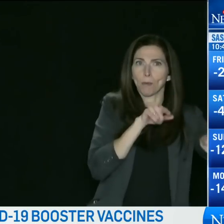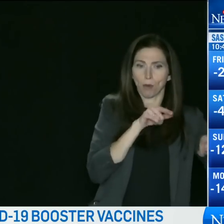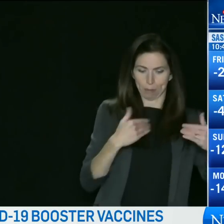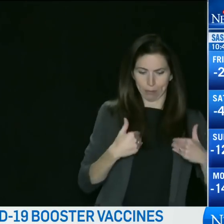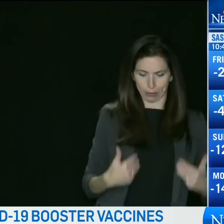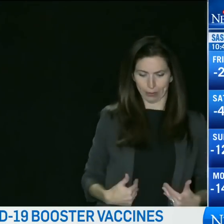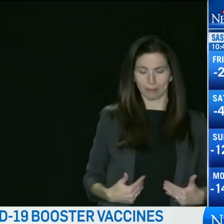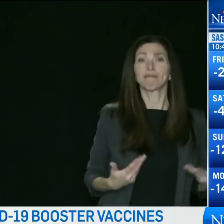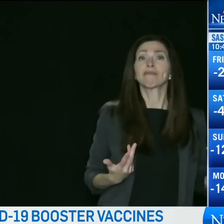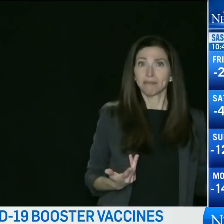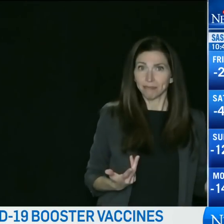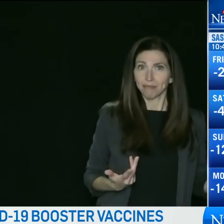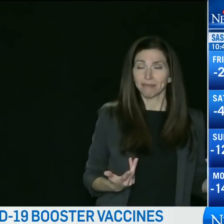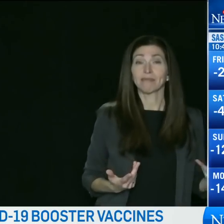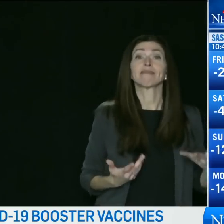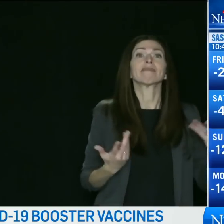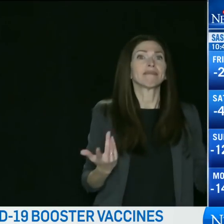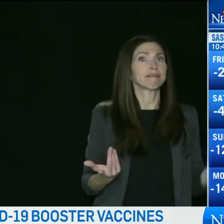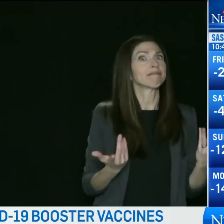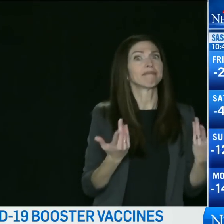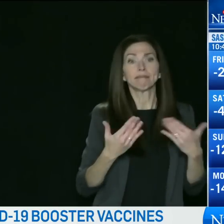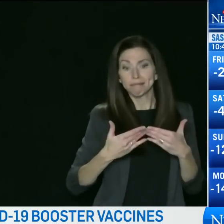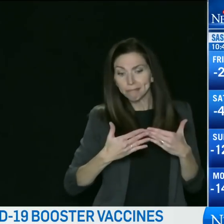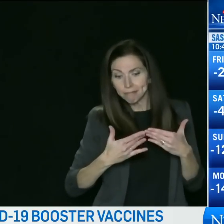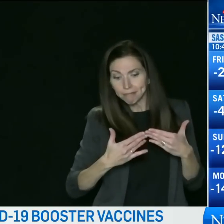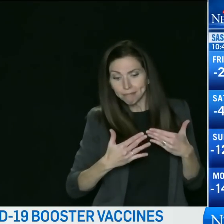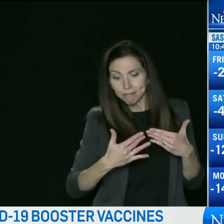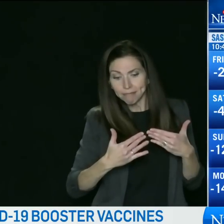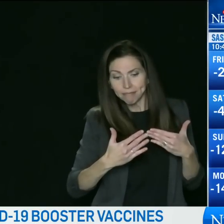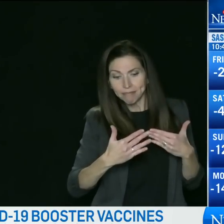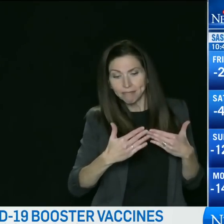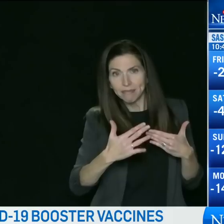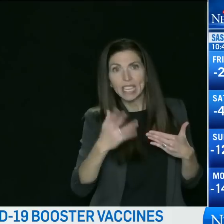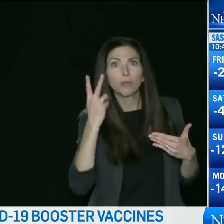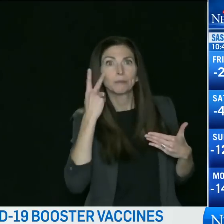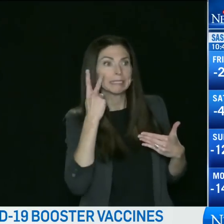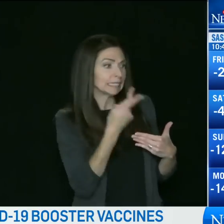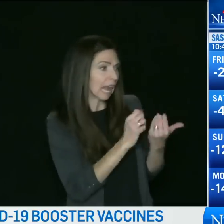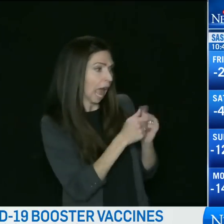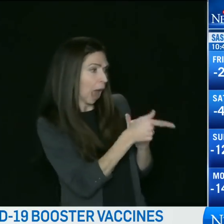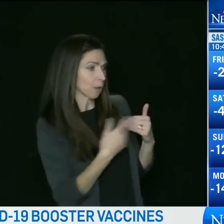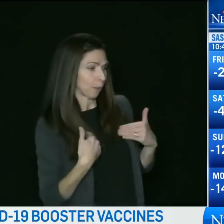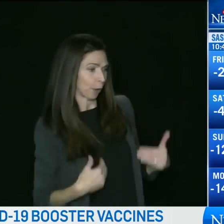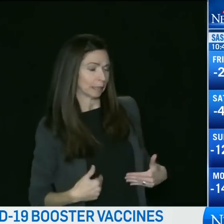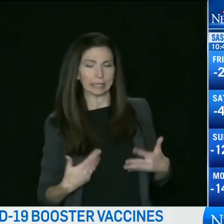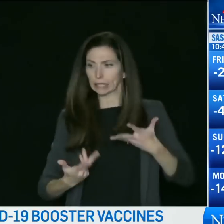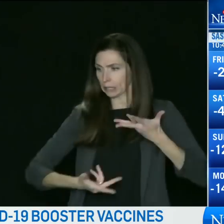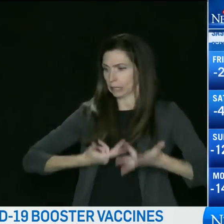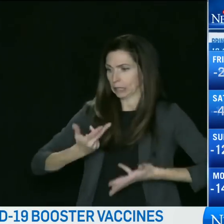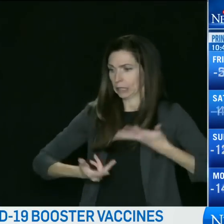VERSUS THAT RECALL RESPONSE TO THE BOOSTER WHERE YOU'RE TRYING TO THEN RECALL THE RESPONSE OR